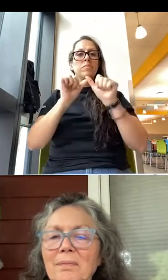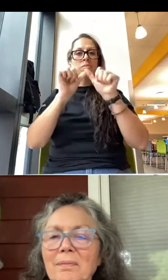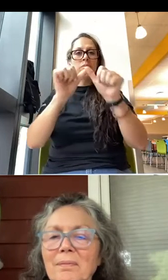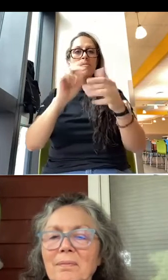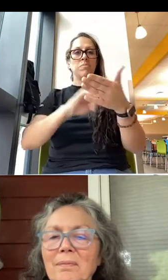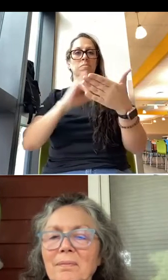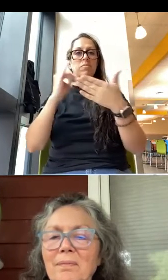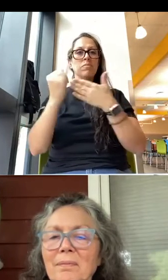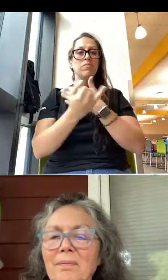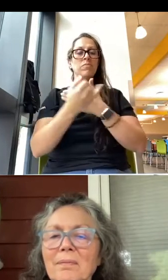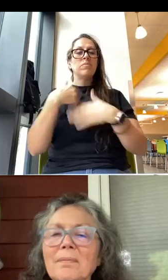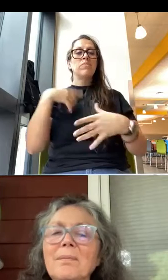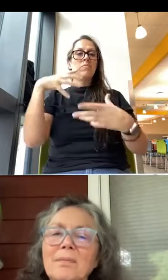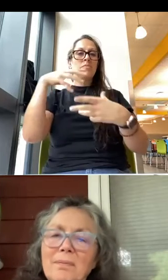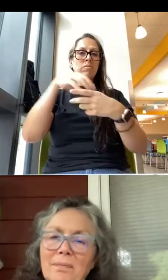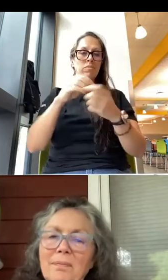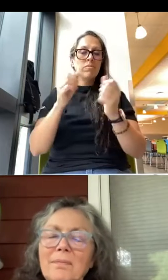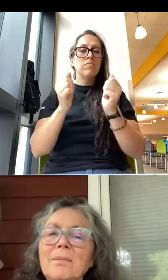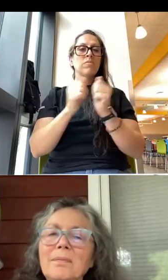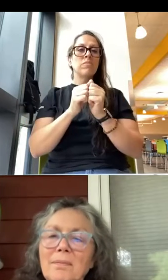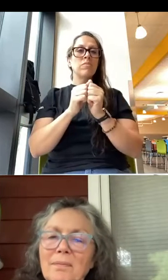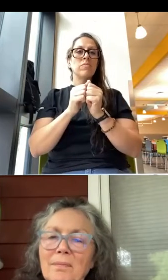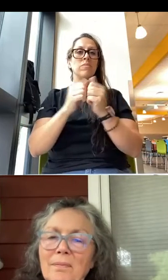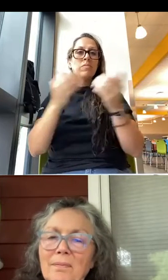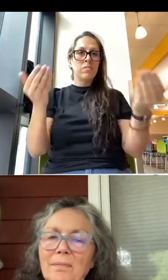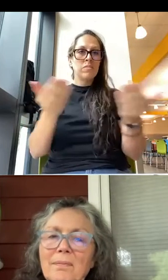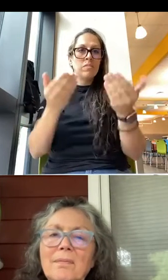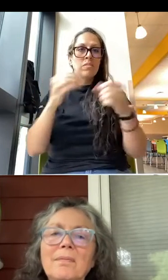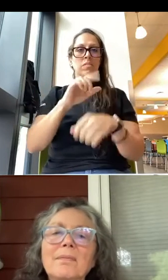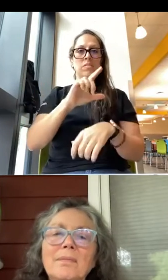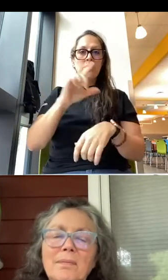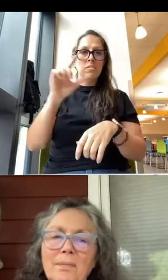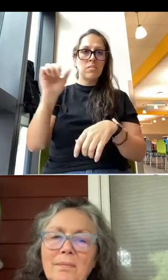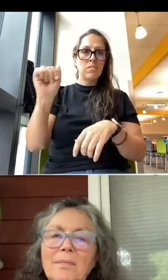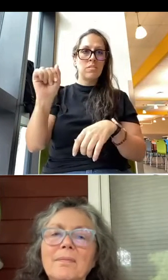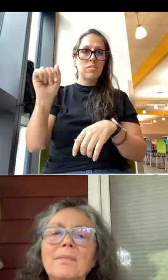were involved with, um, here in Los Angeles, which is where we are now.